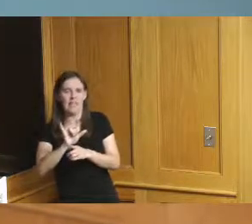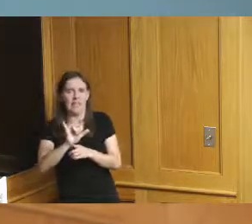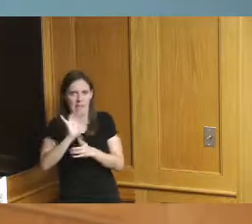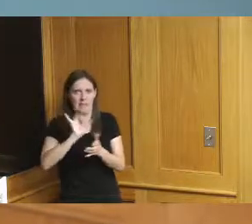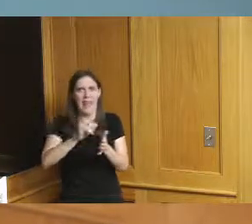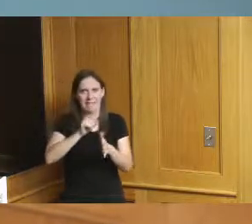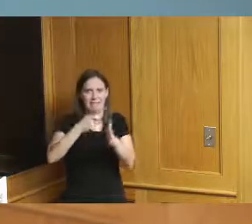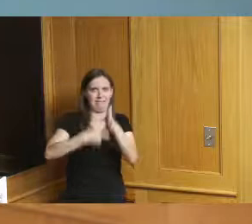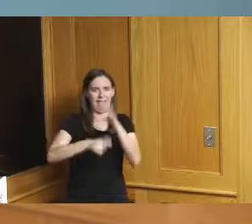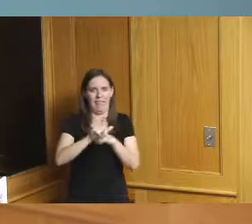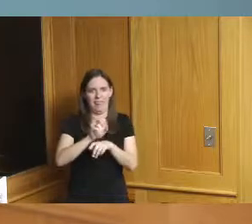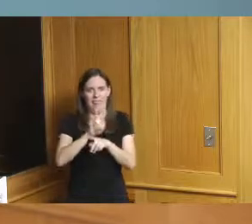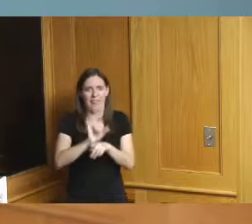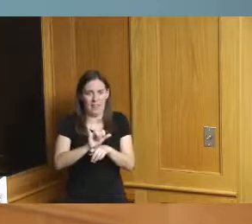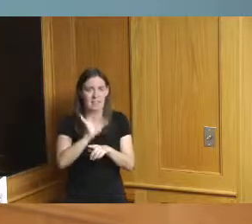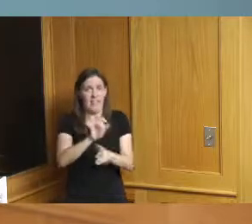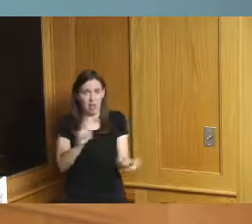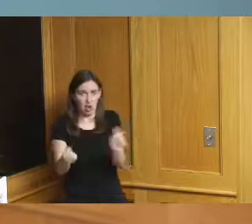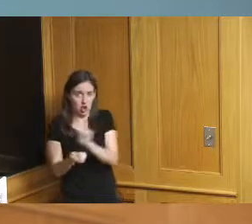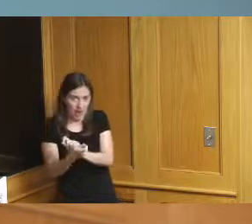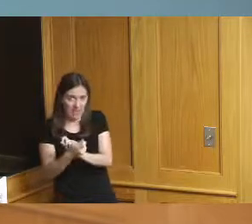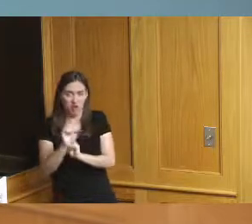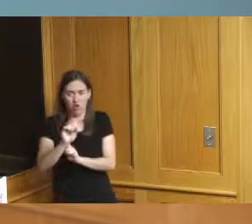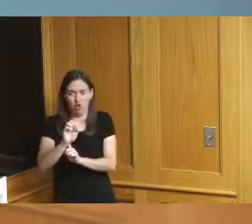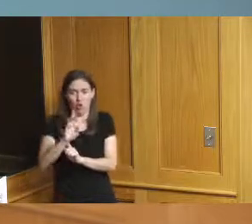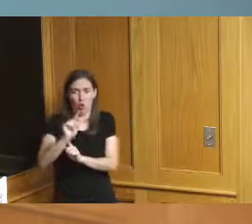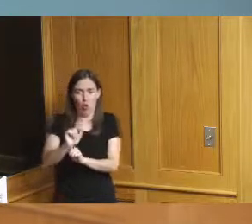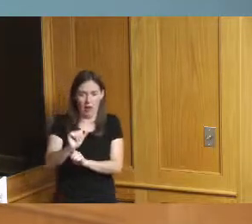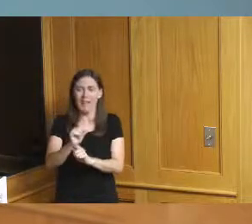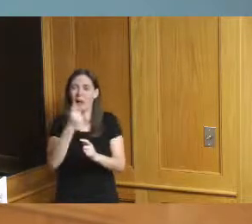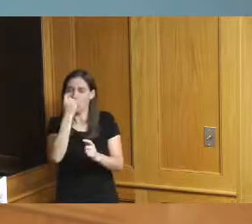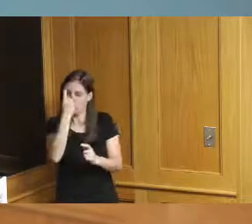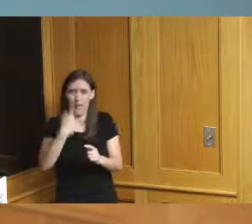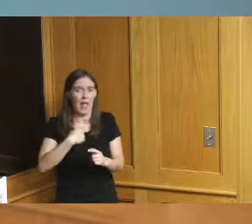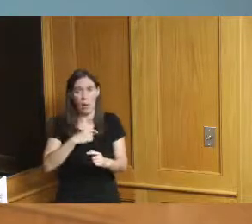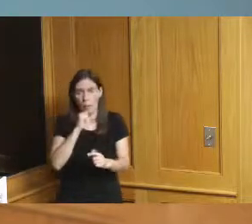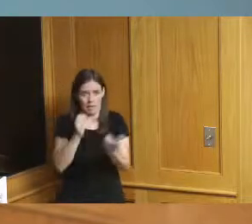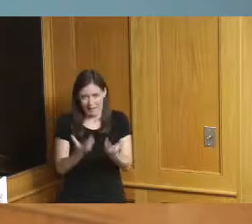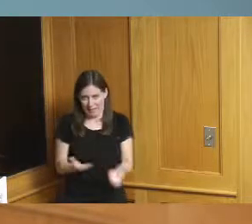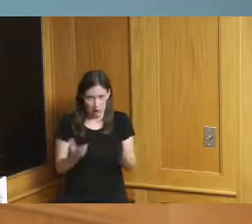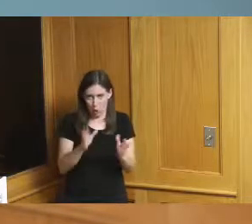the most appointments had us now i wasn't here to do the appointments but when they start calling